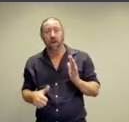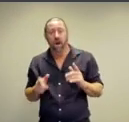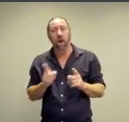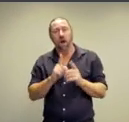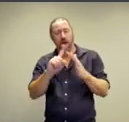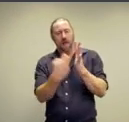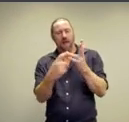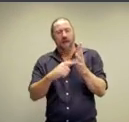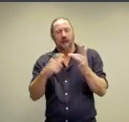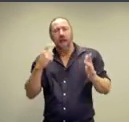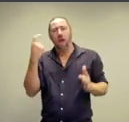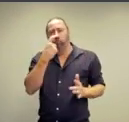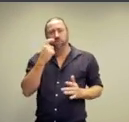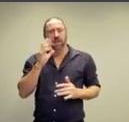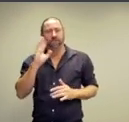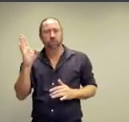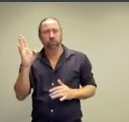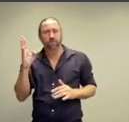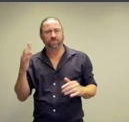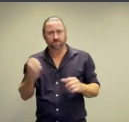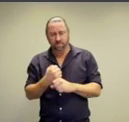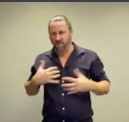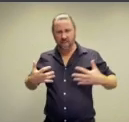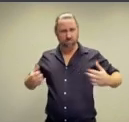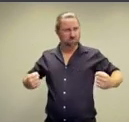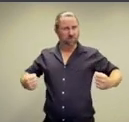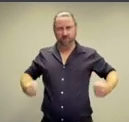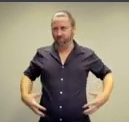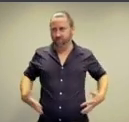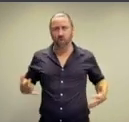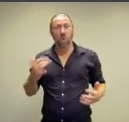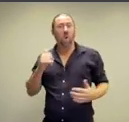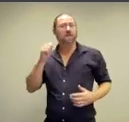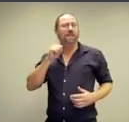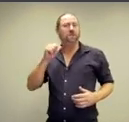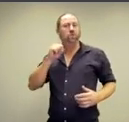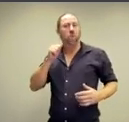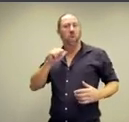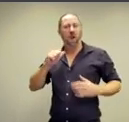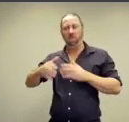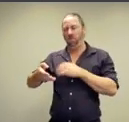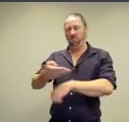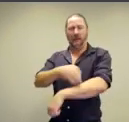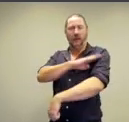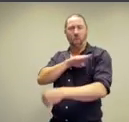be adopted as erotic fashion that can, that can express heightened masculinity or the